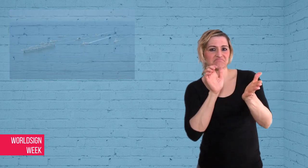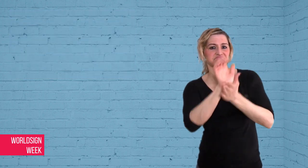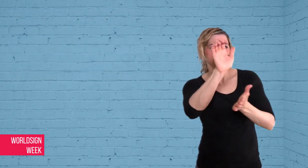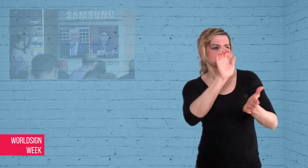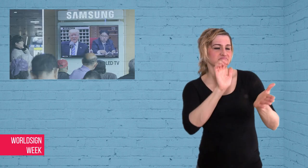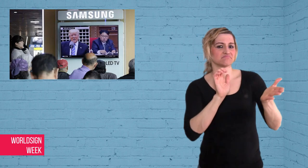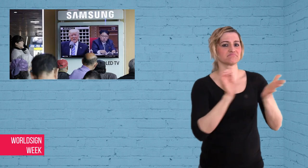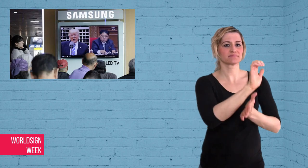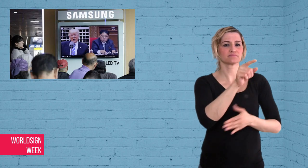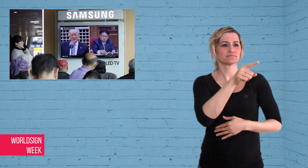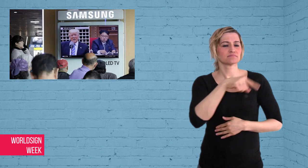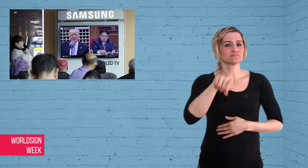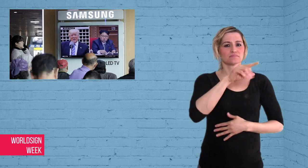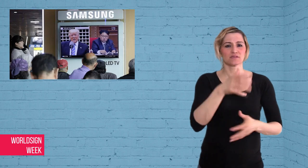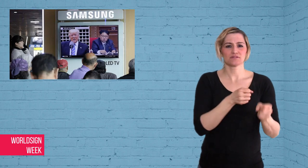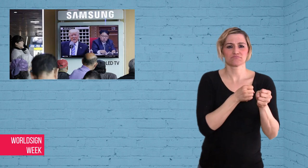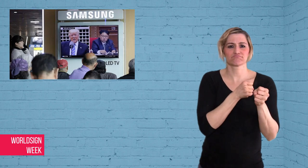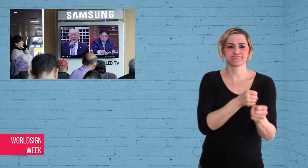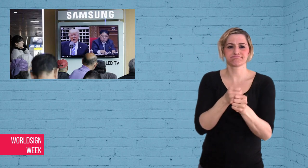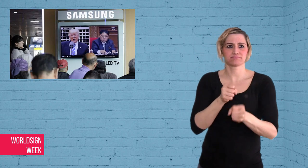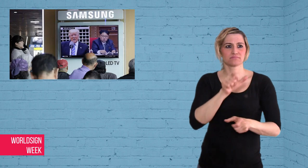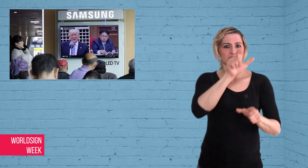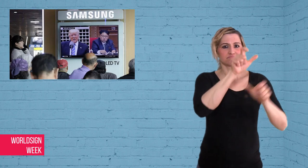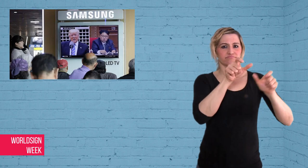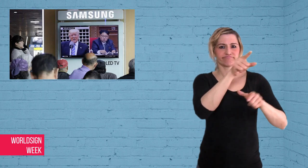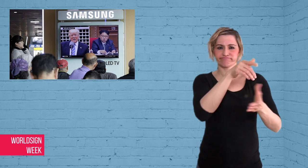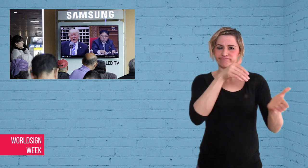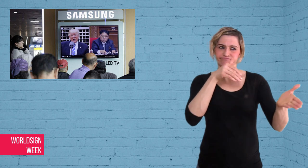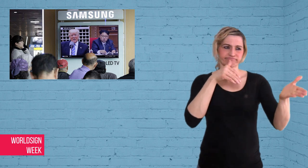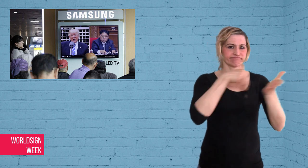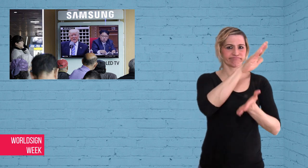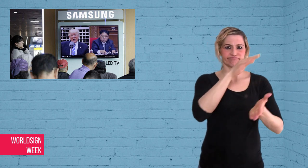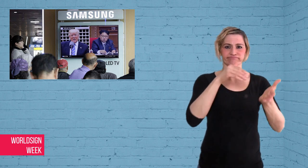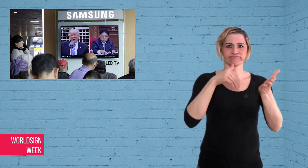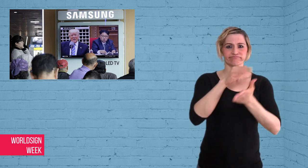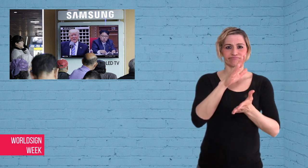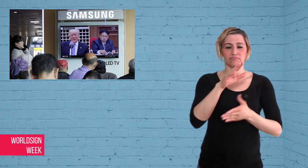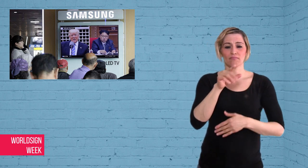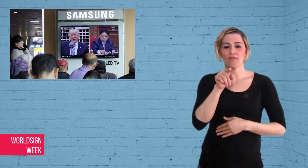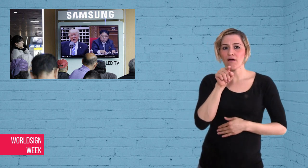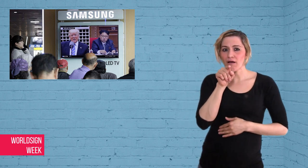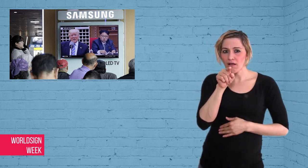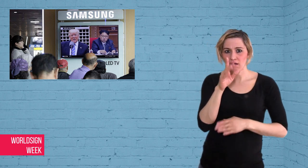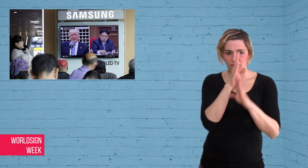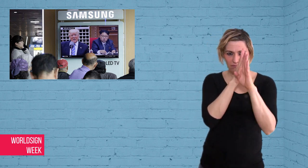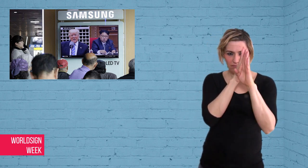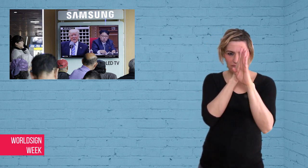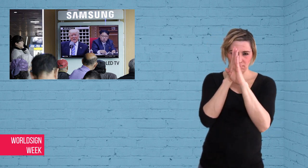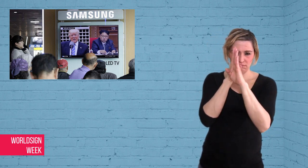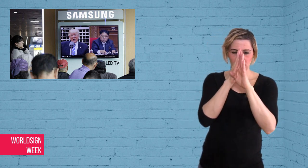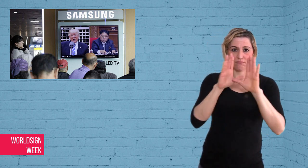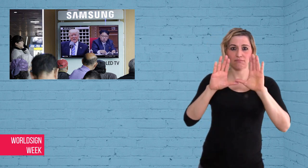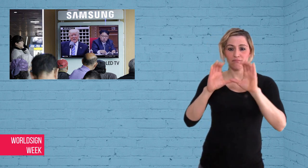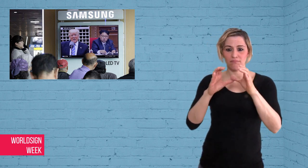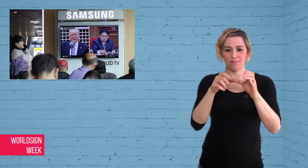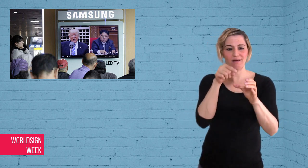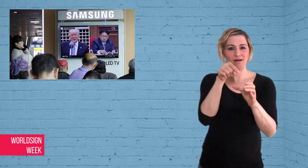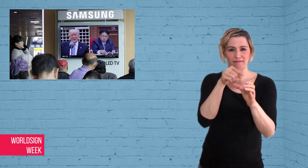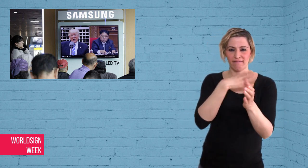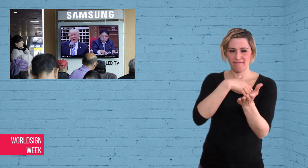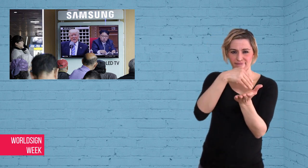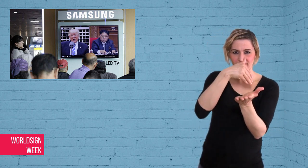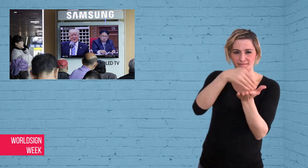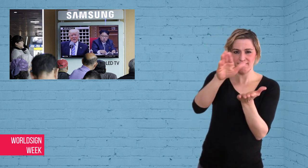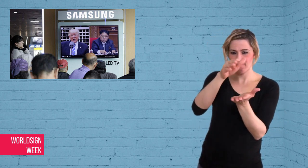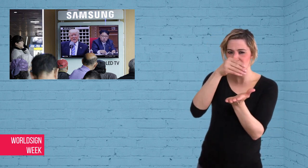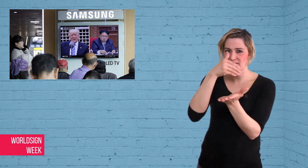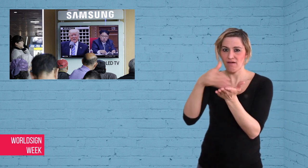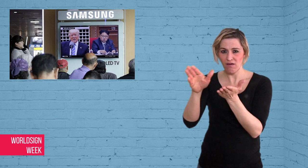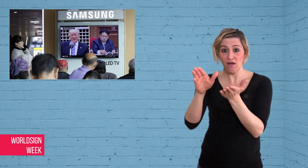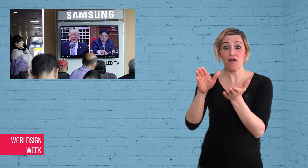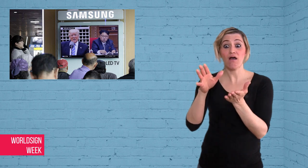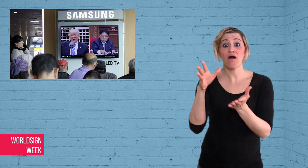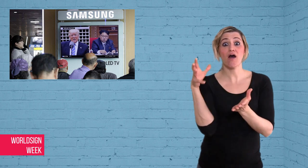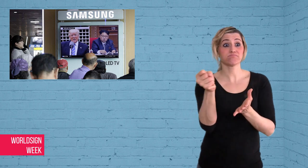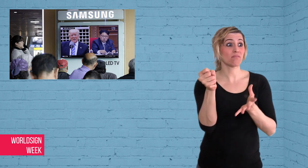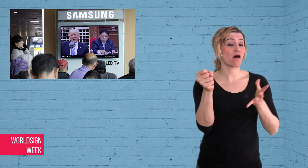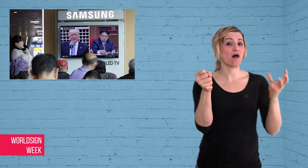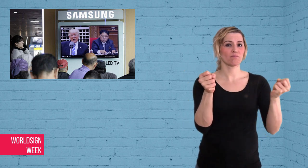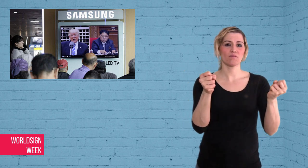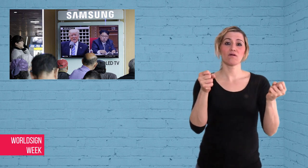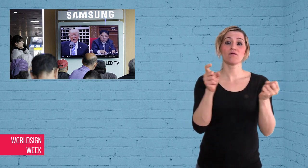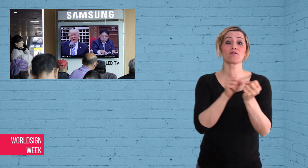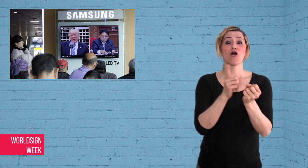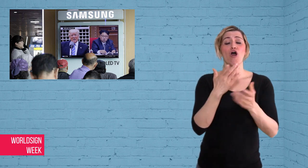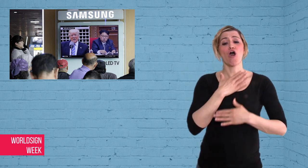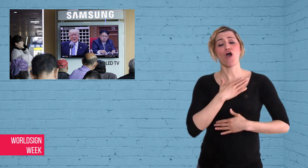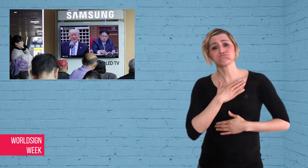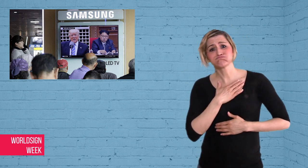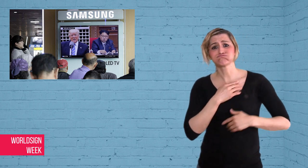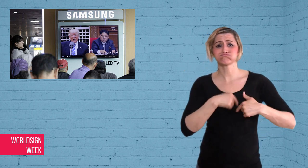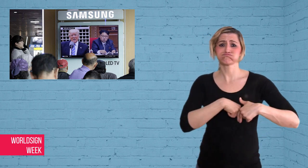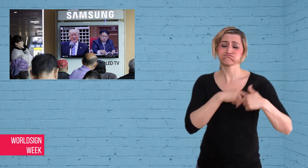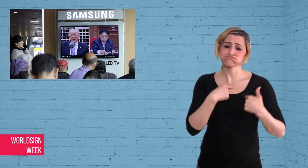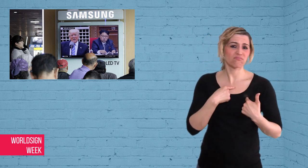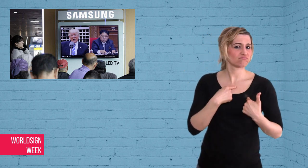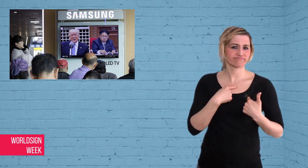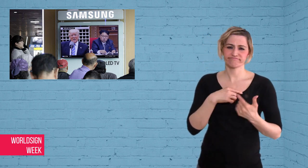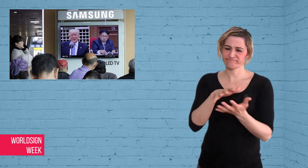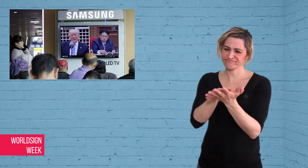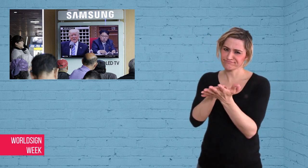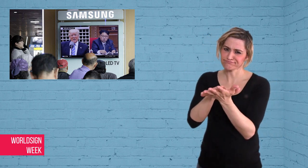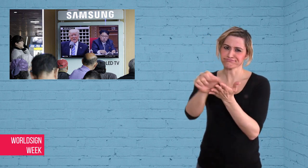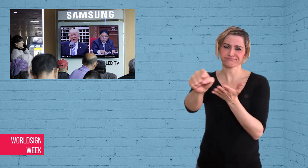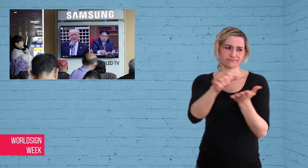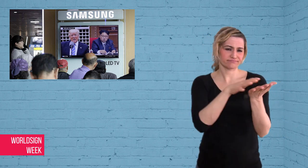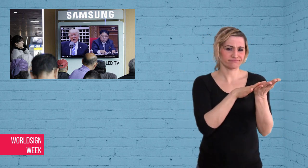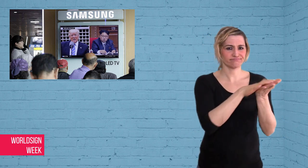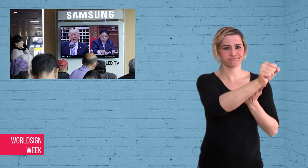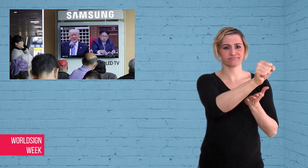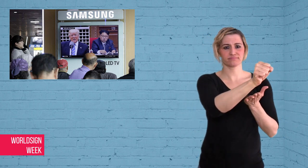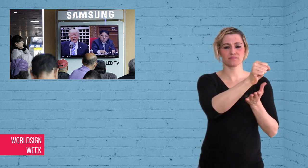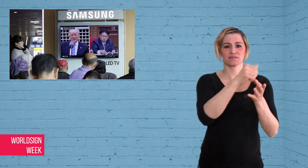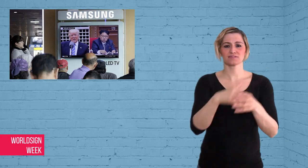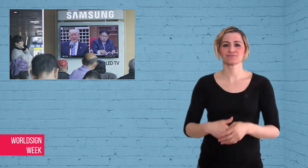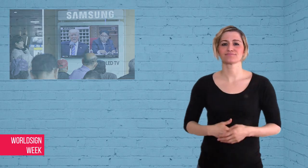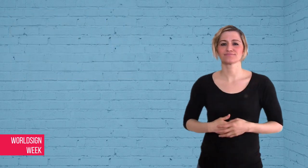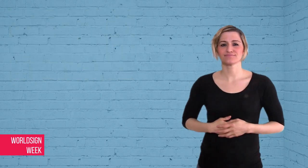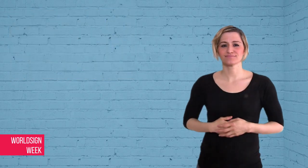“terrorists” in the spy agencies.